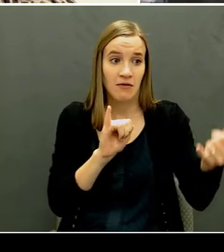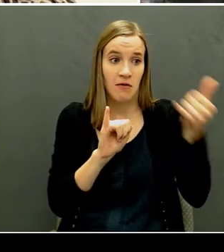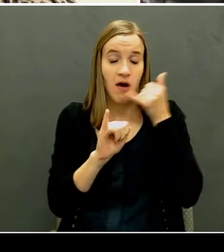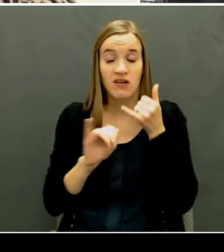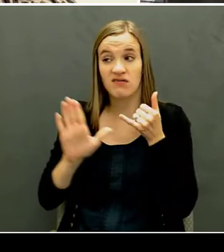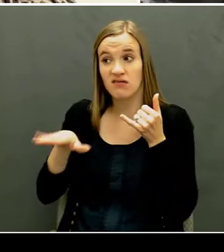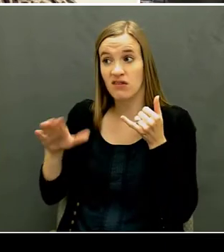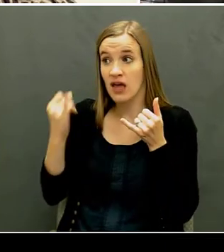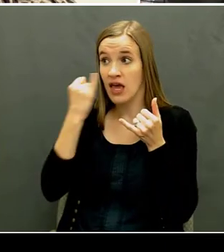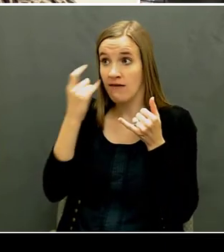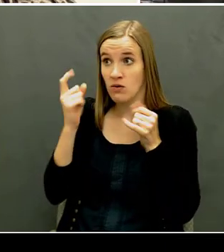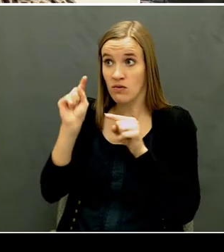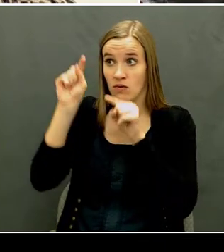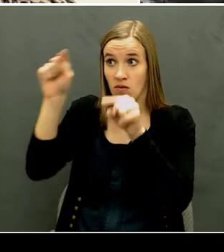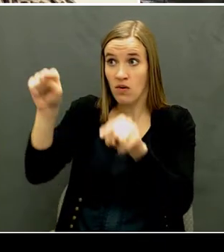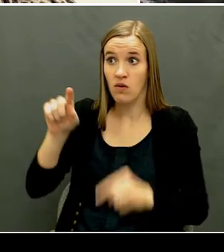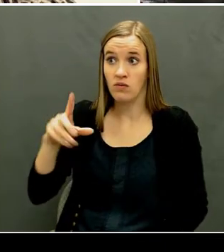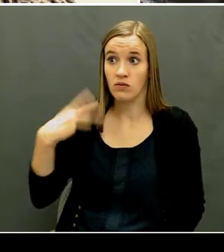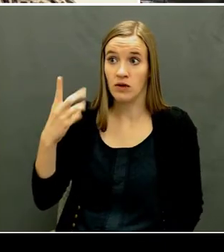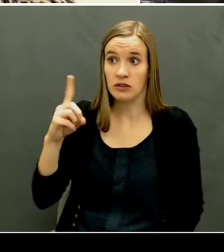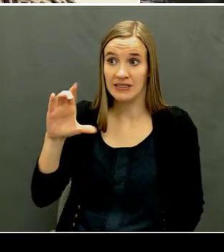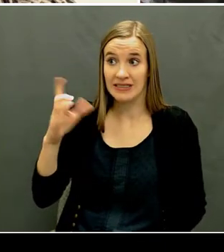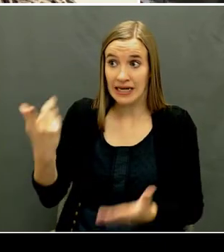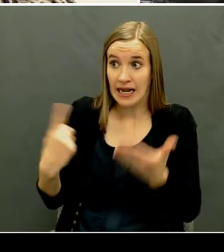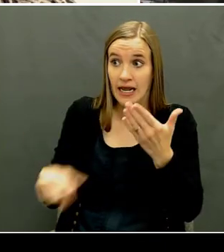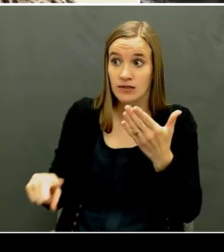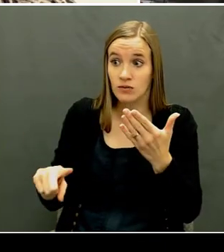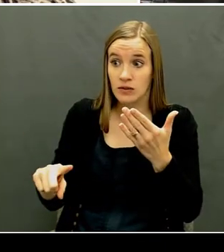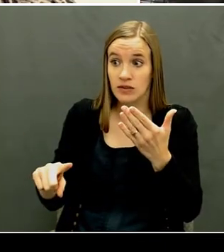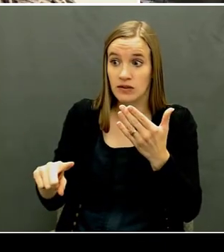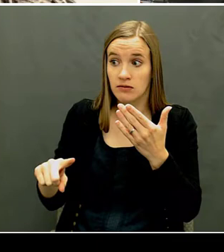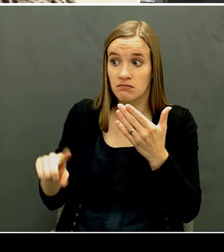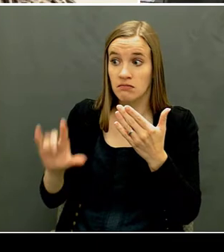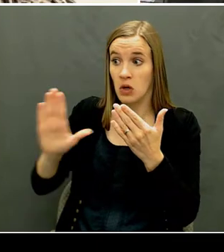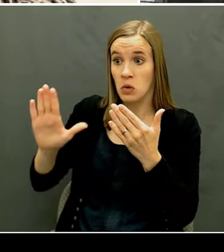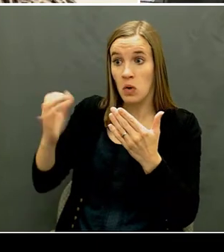Volkswagen of America, because Volkswagen of America at that time was rolling out its